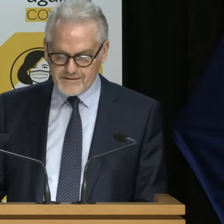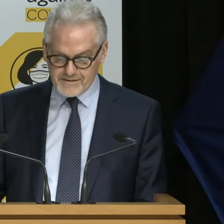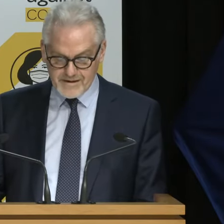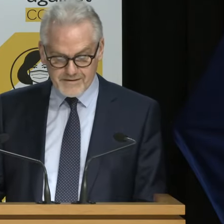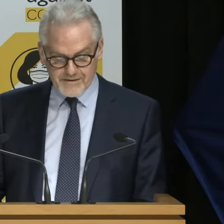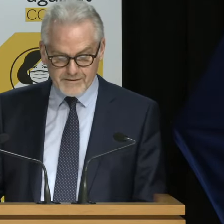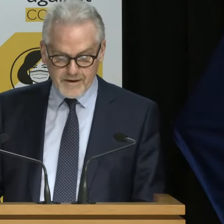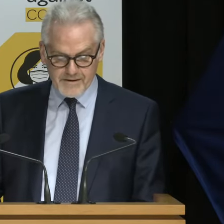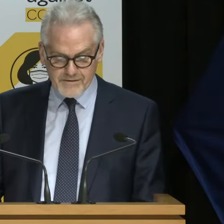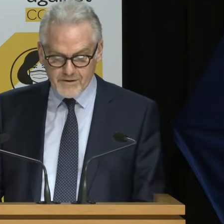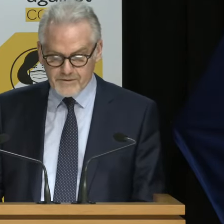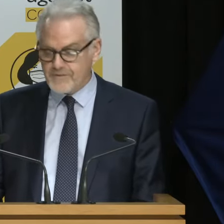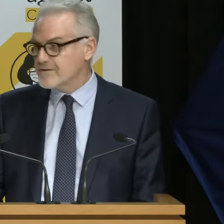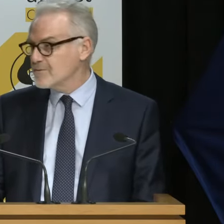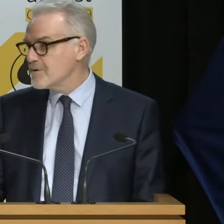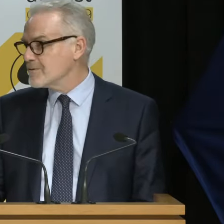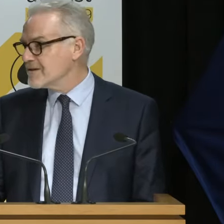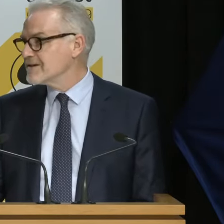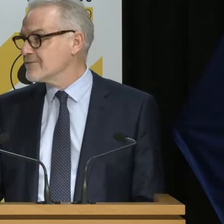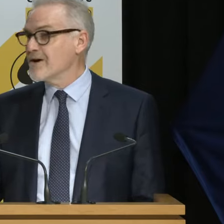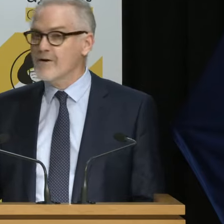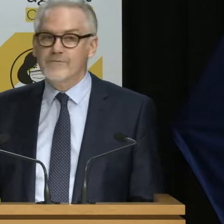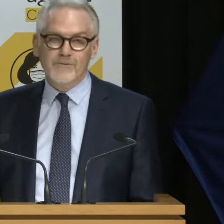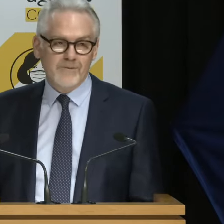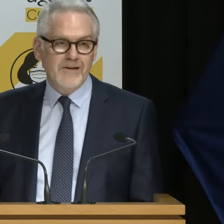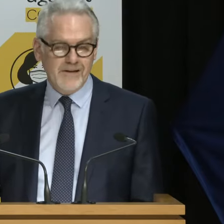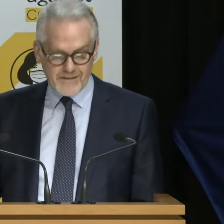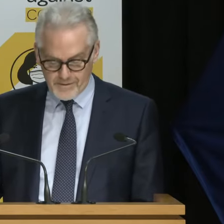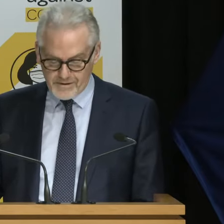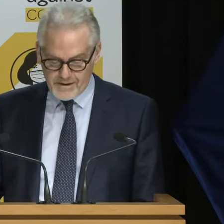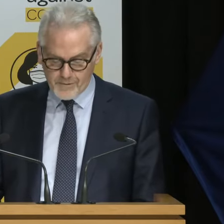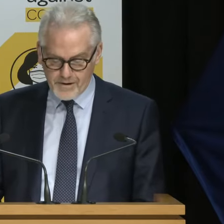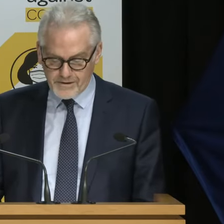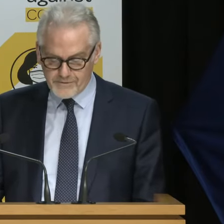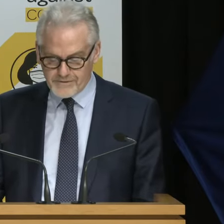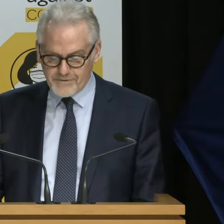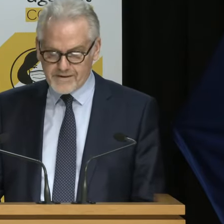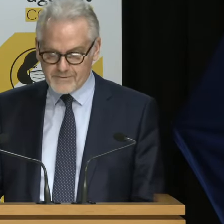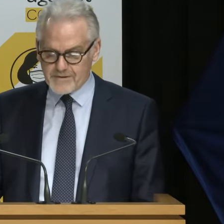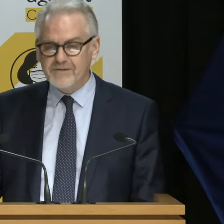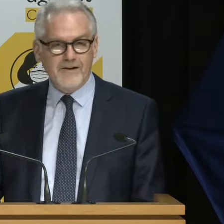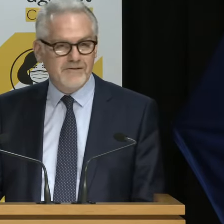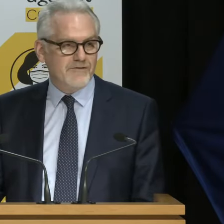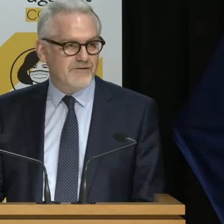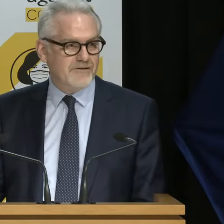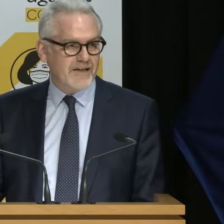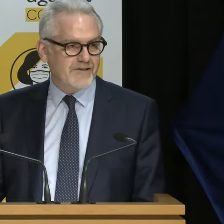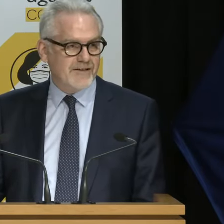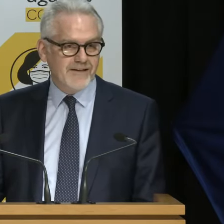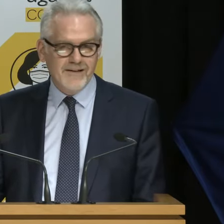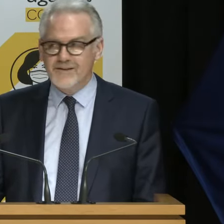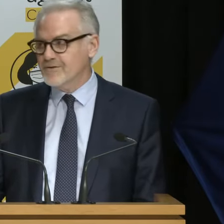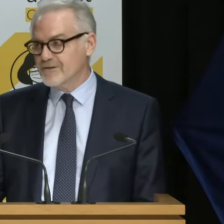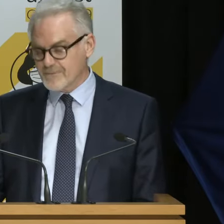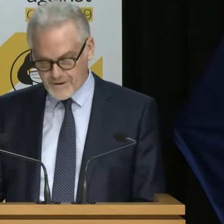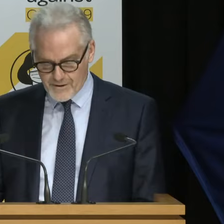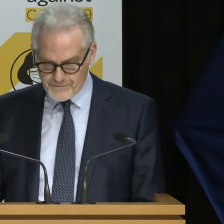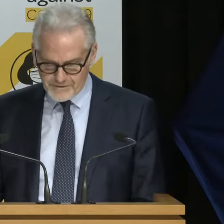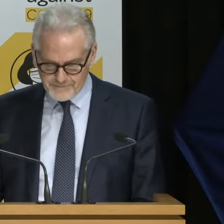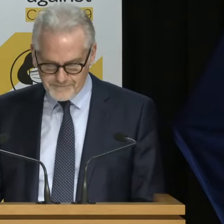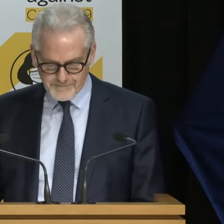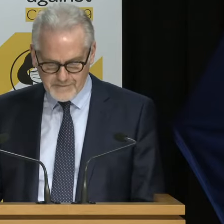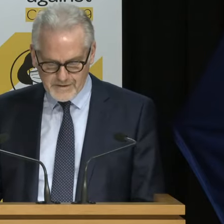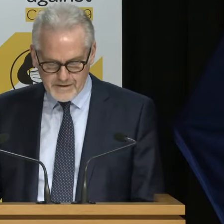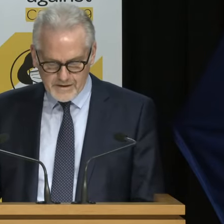technological developments.